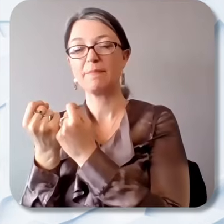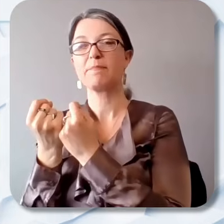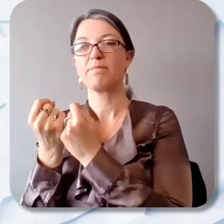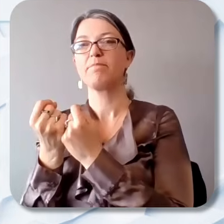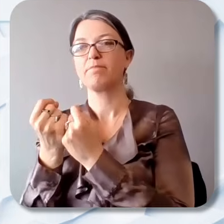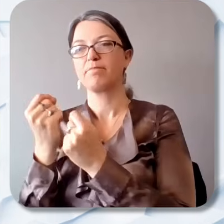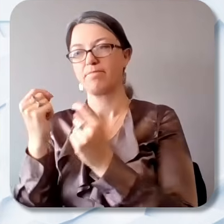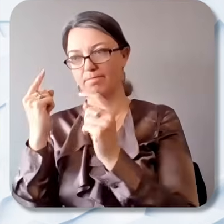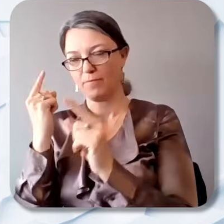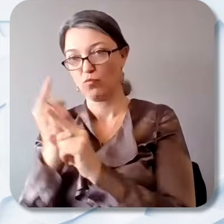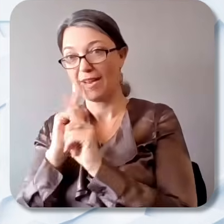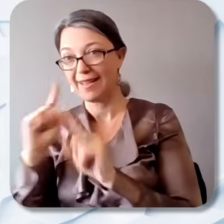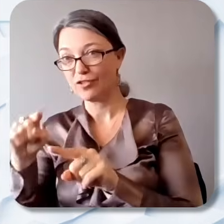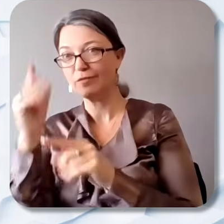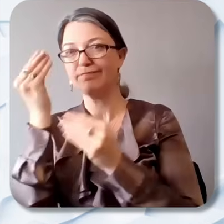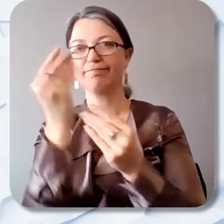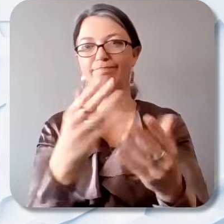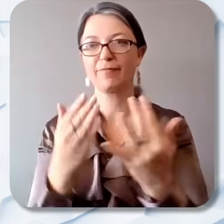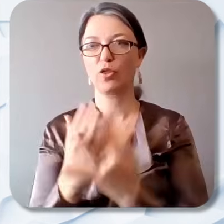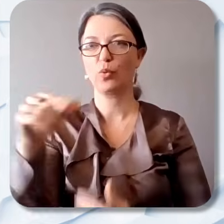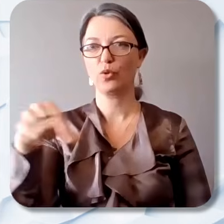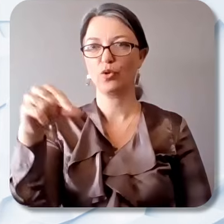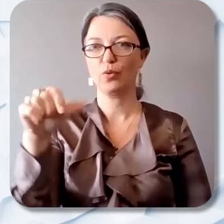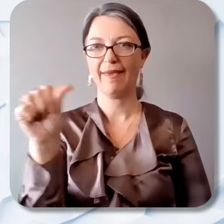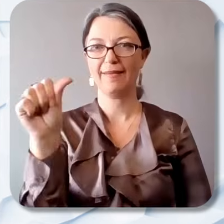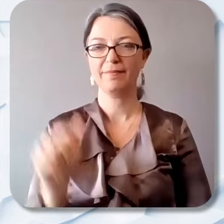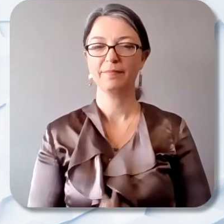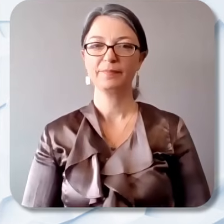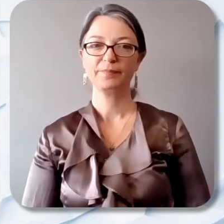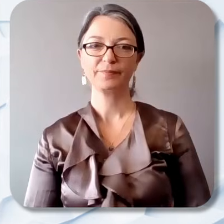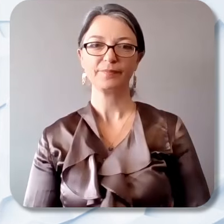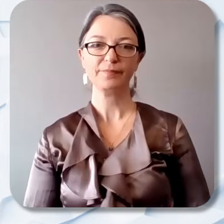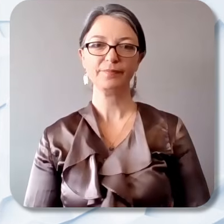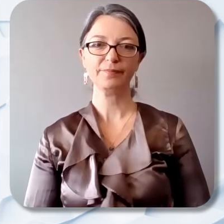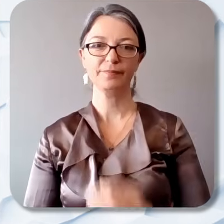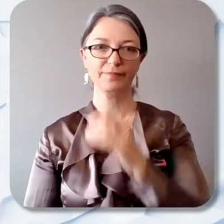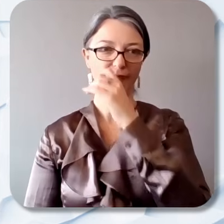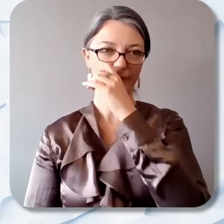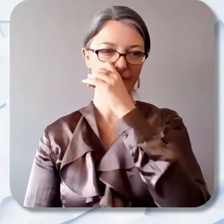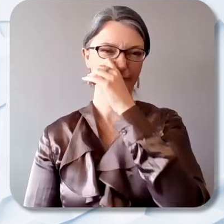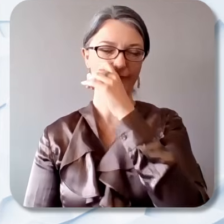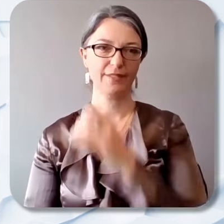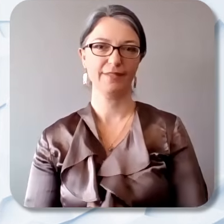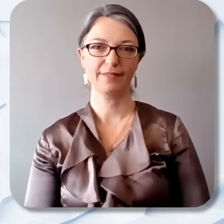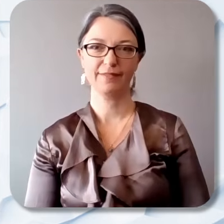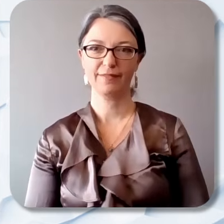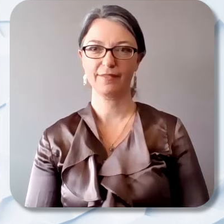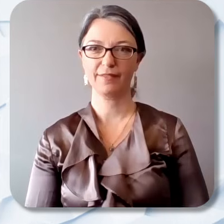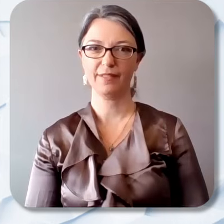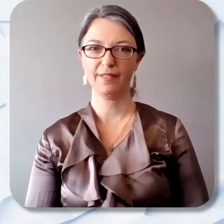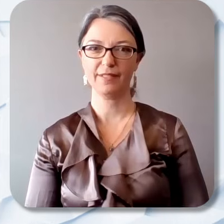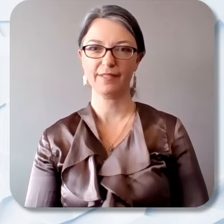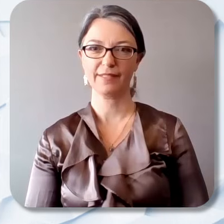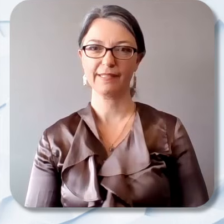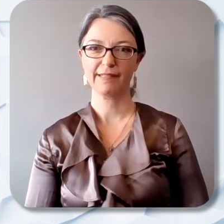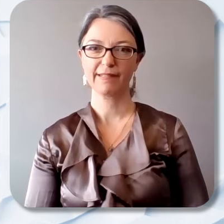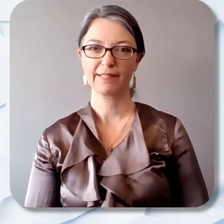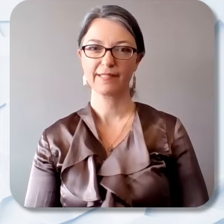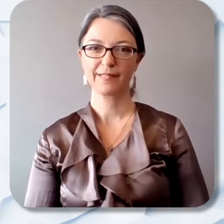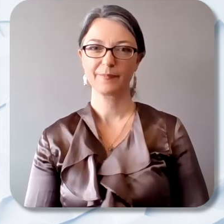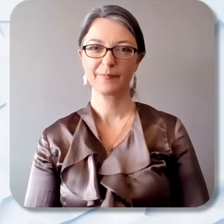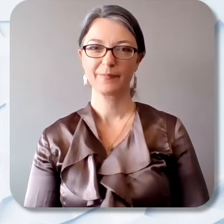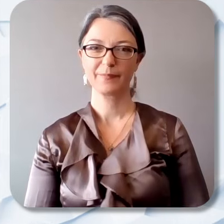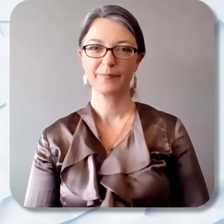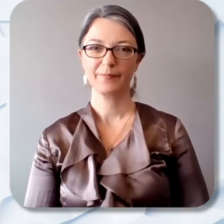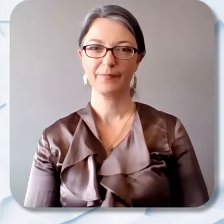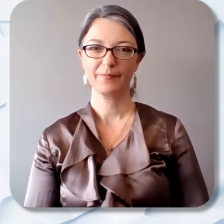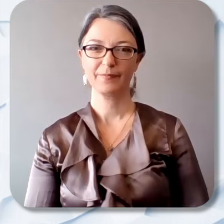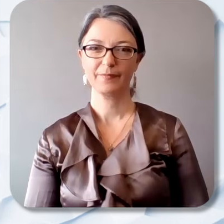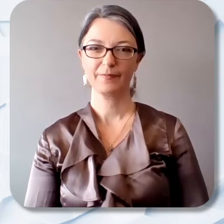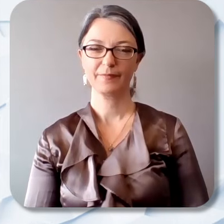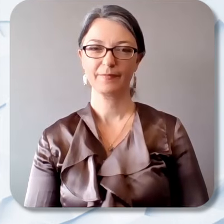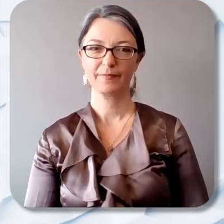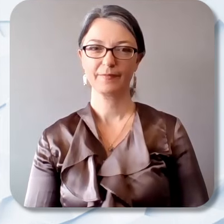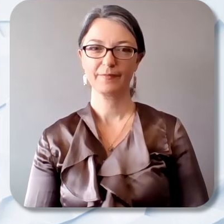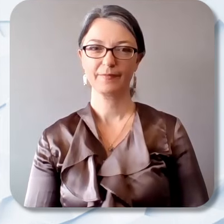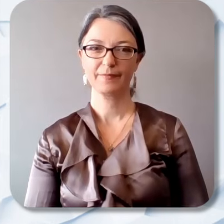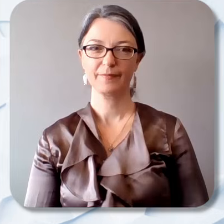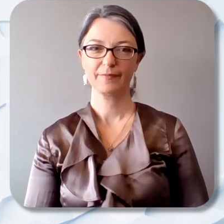a really clear answer.